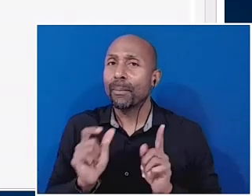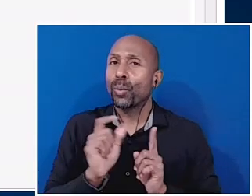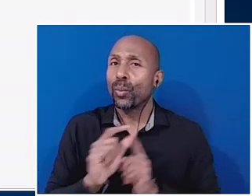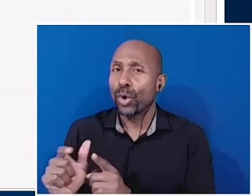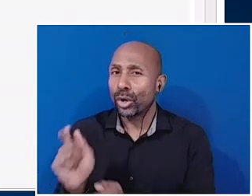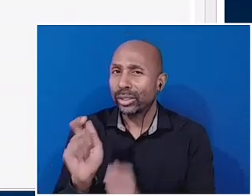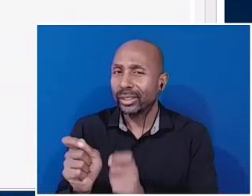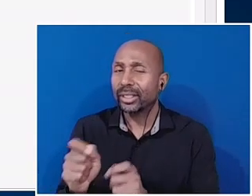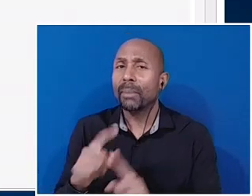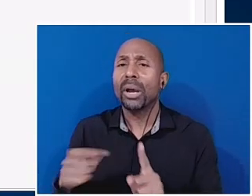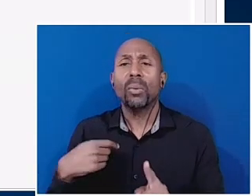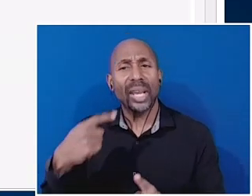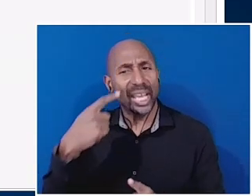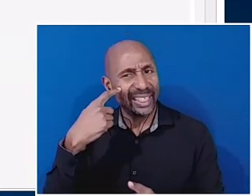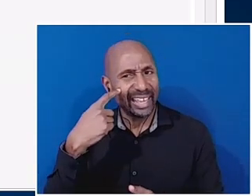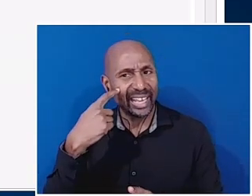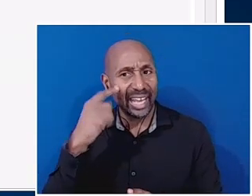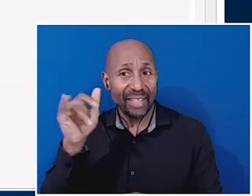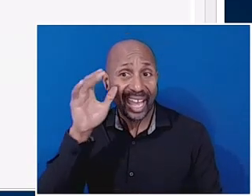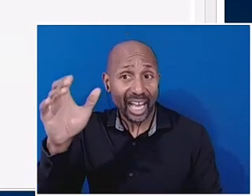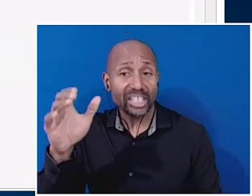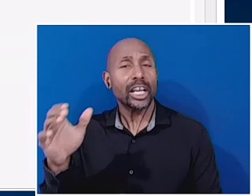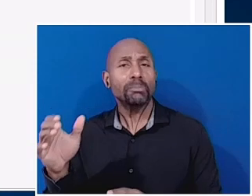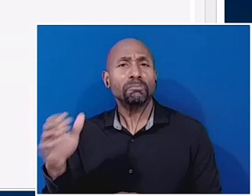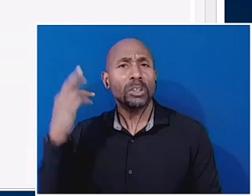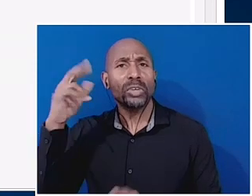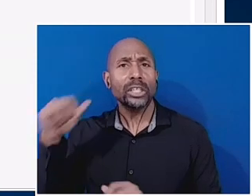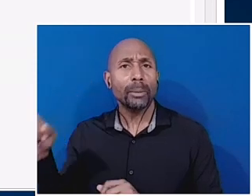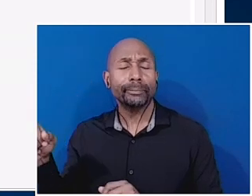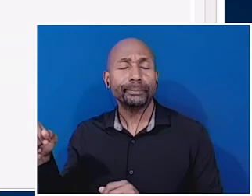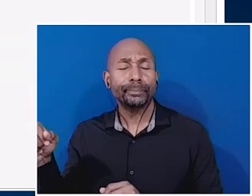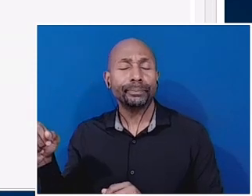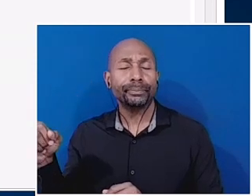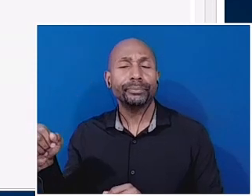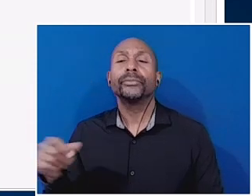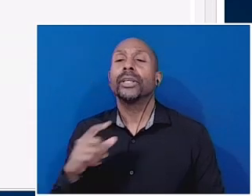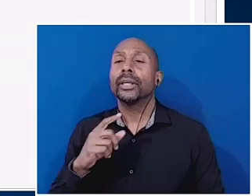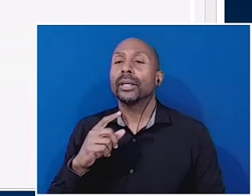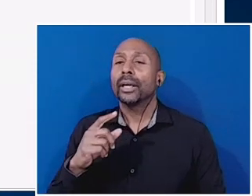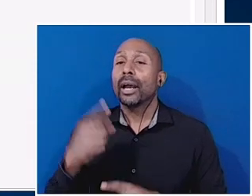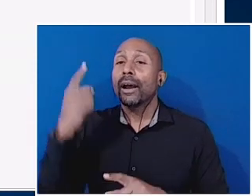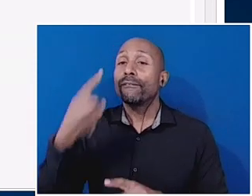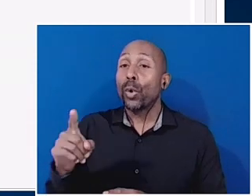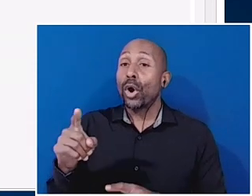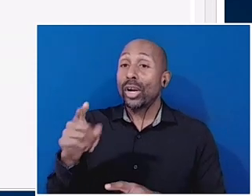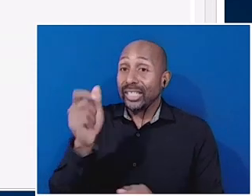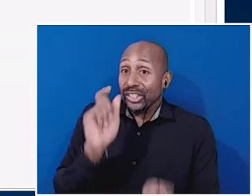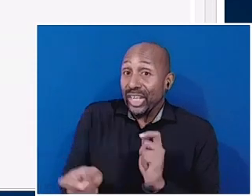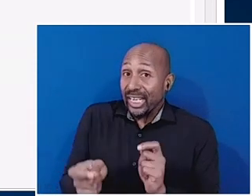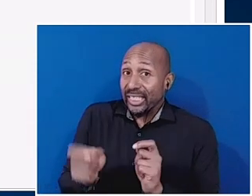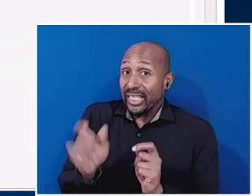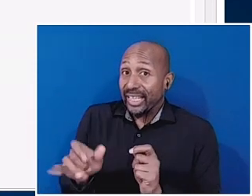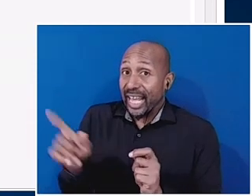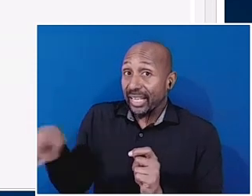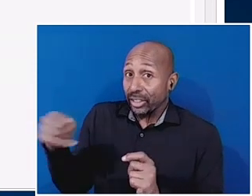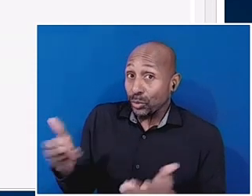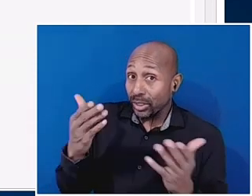one. As to the proposed changes, I see two things going on. Robyn has spoken to whether there's an